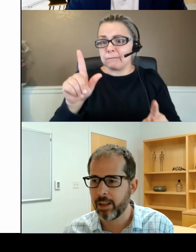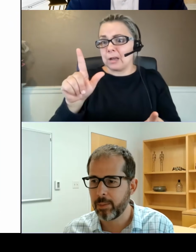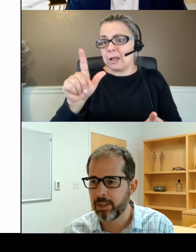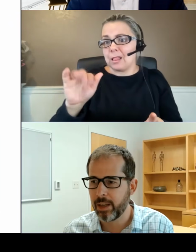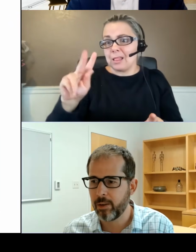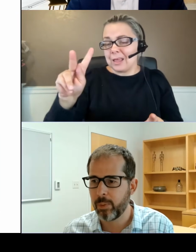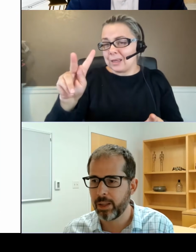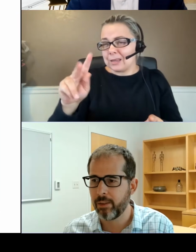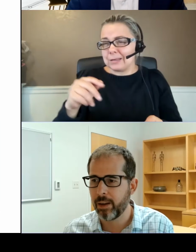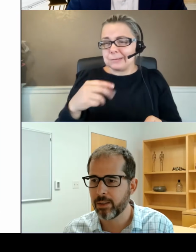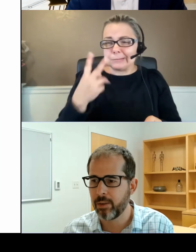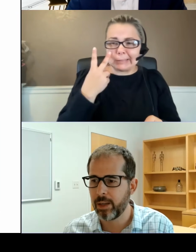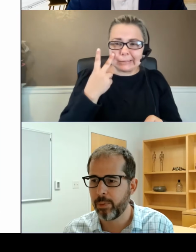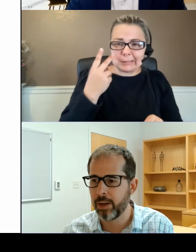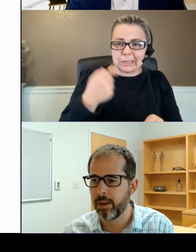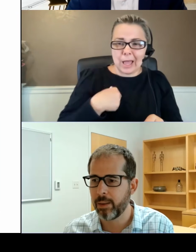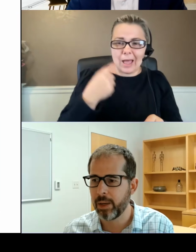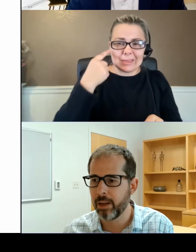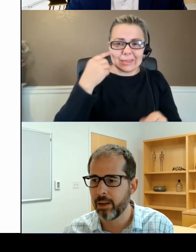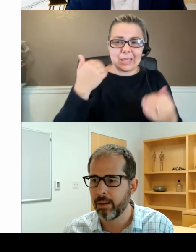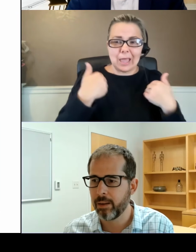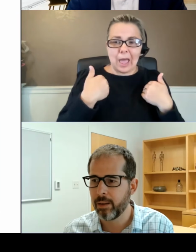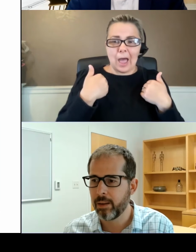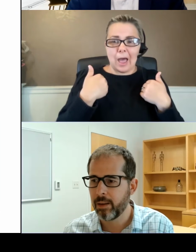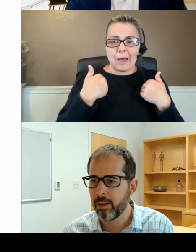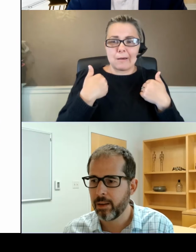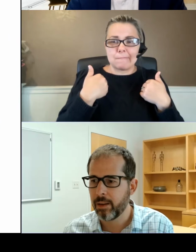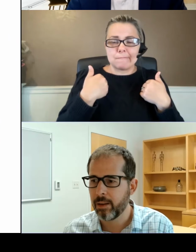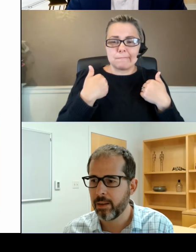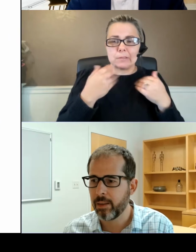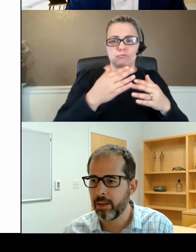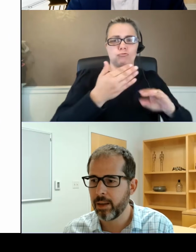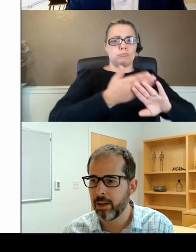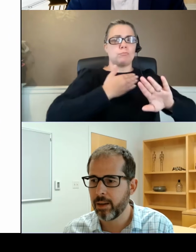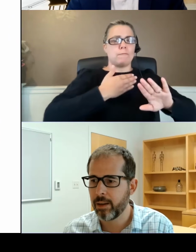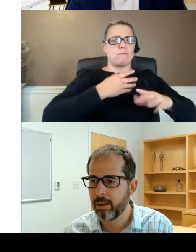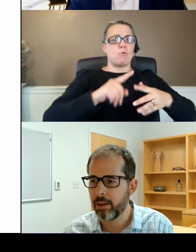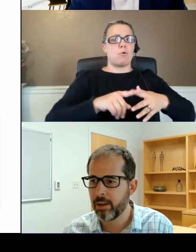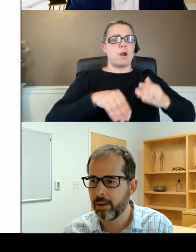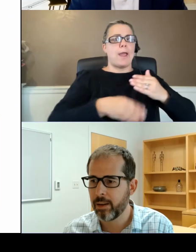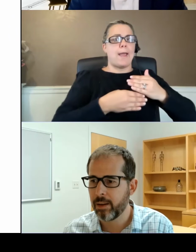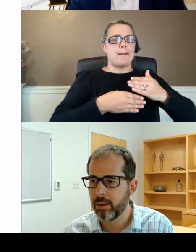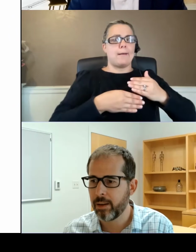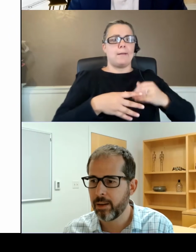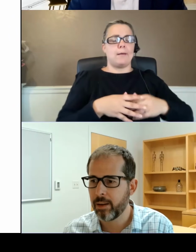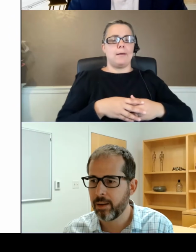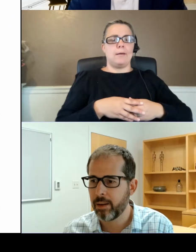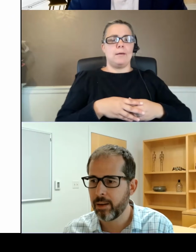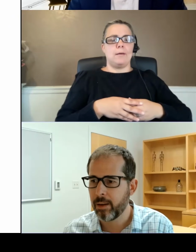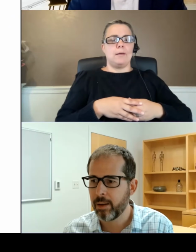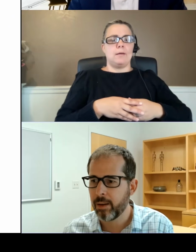let me see I do believe I also did put in at the beginning the . . .